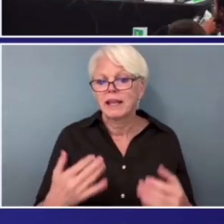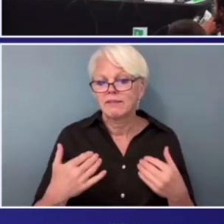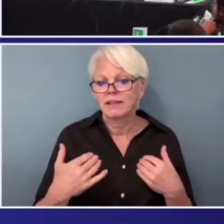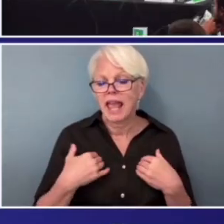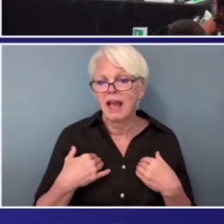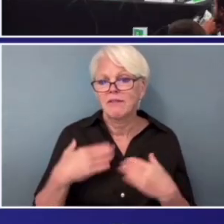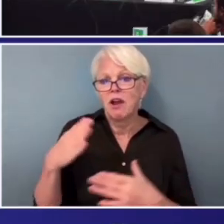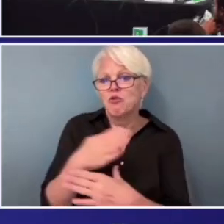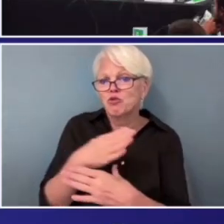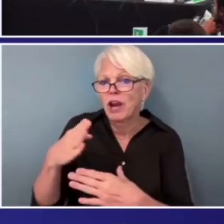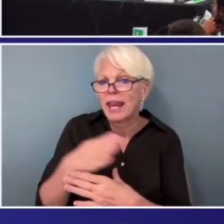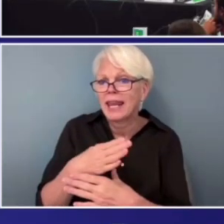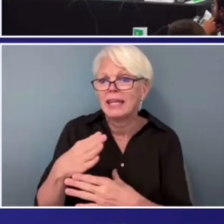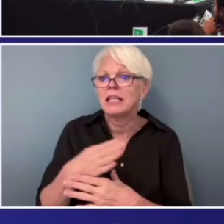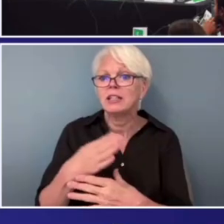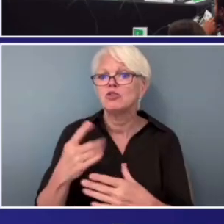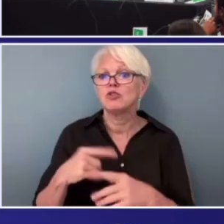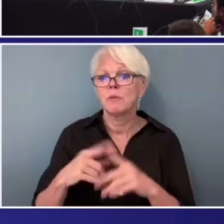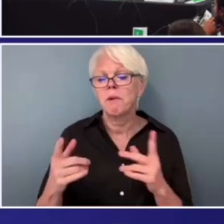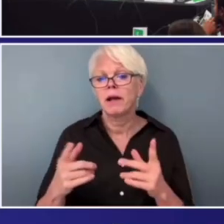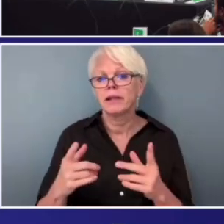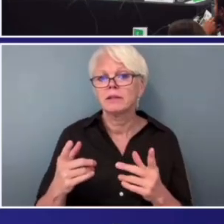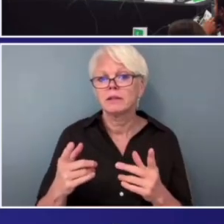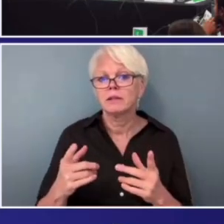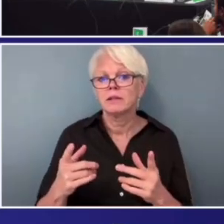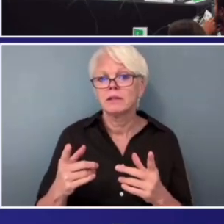but I -- it is, it is a conceptual difference.